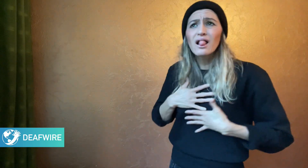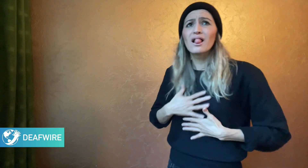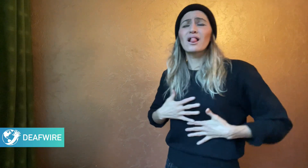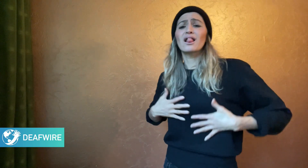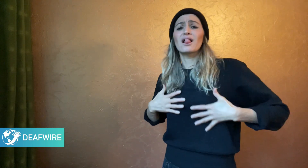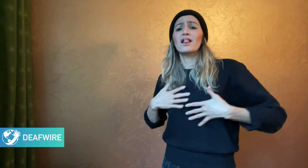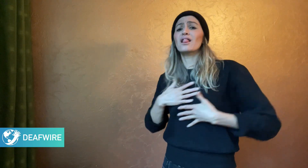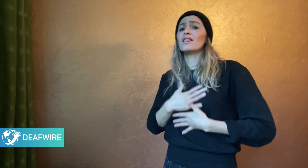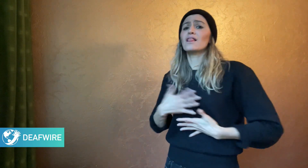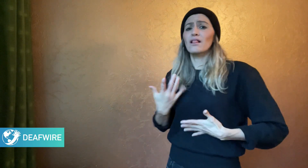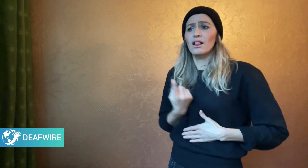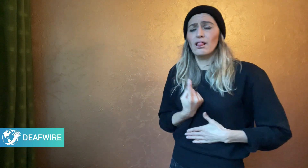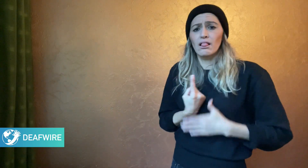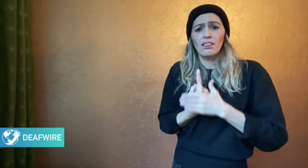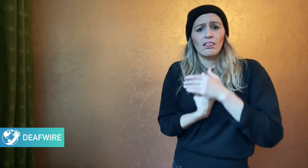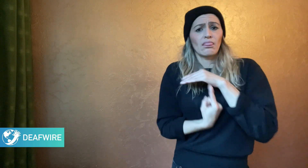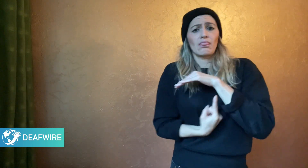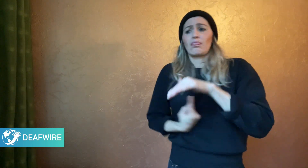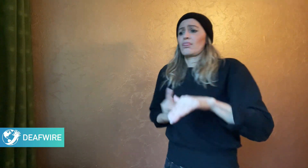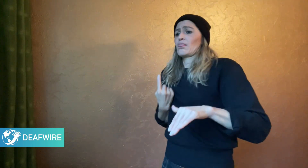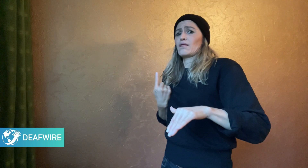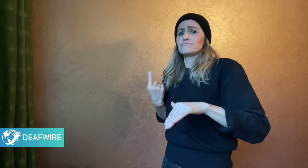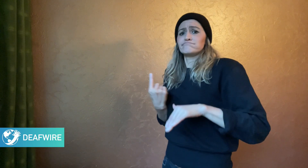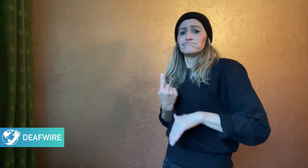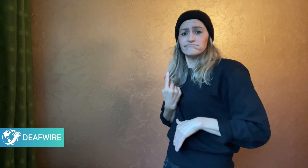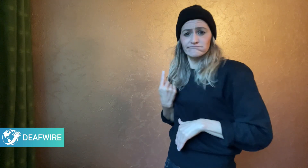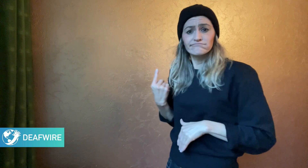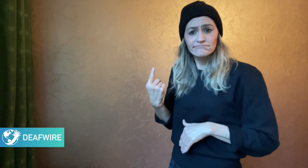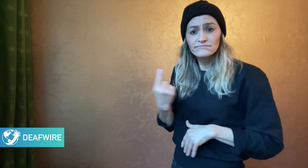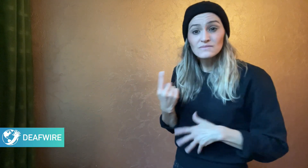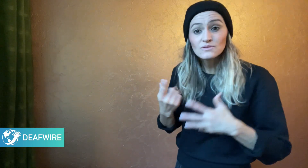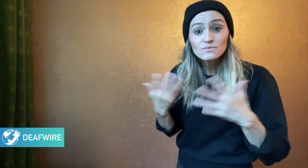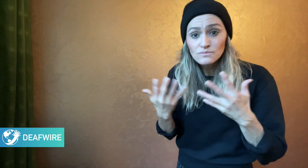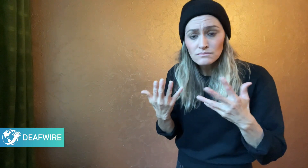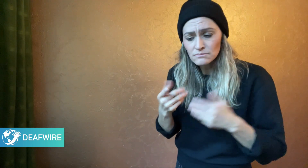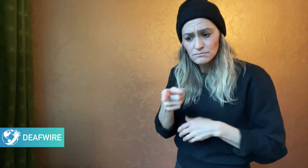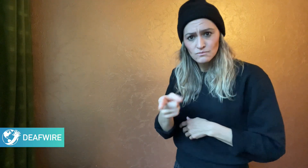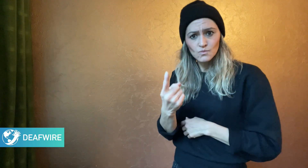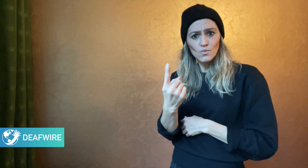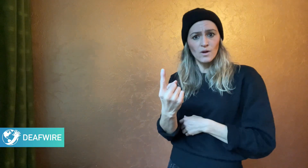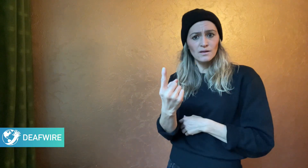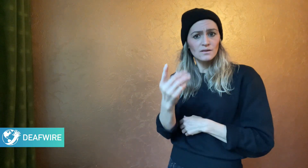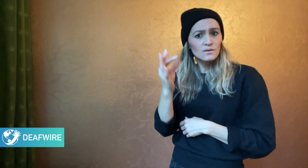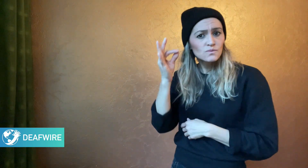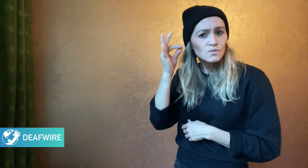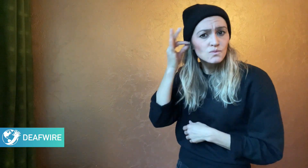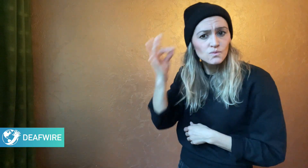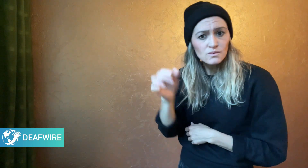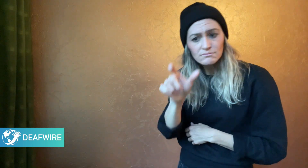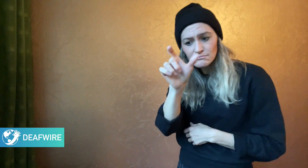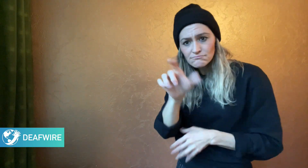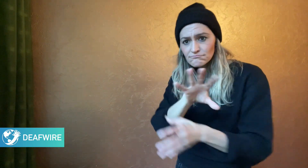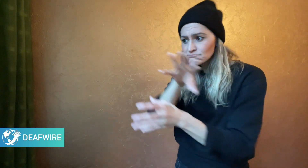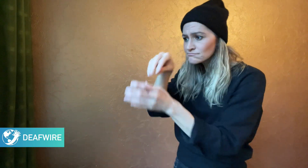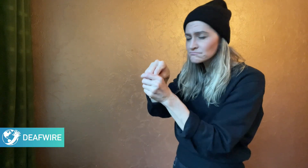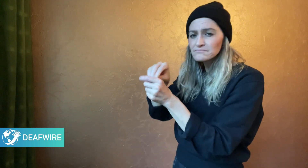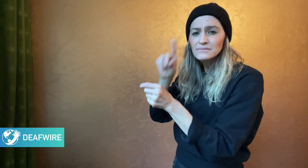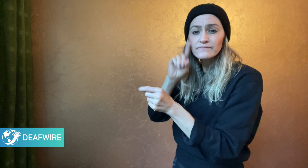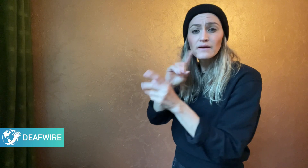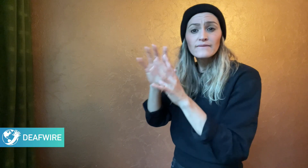the only hearing person in their Deaf family, and